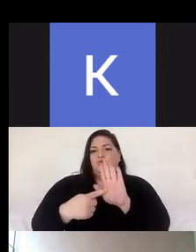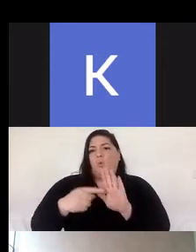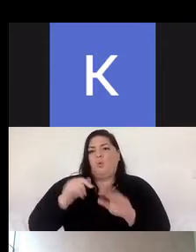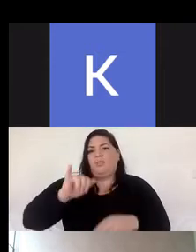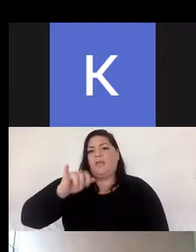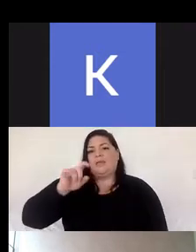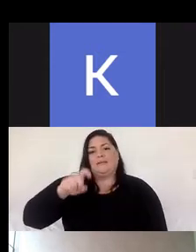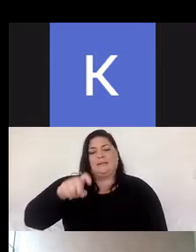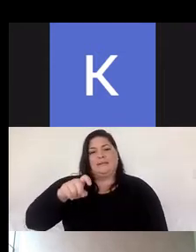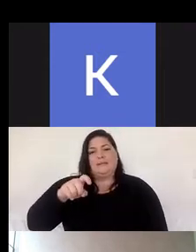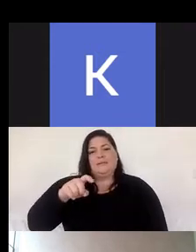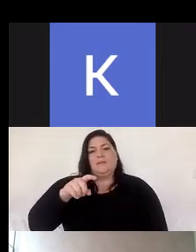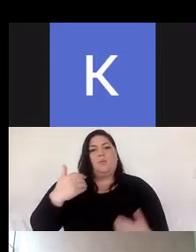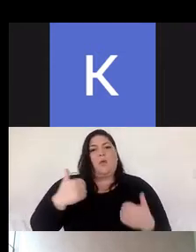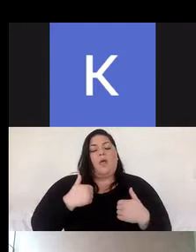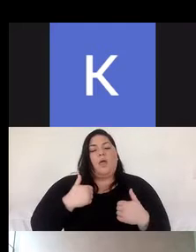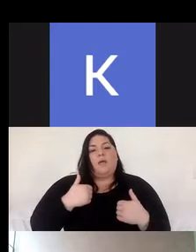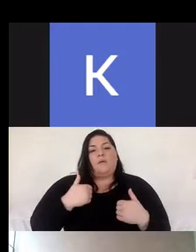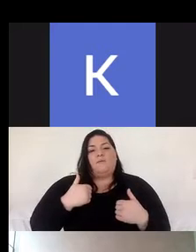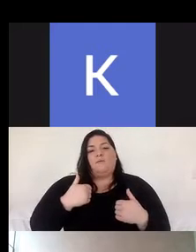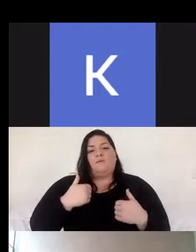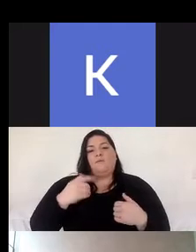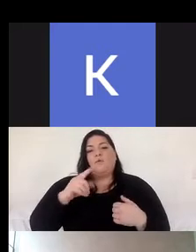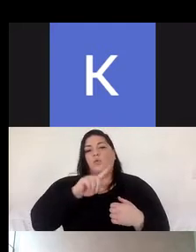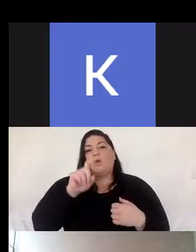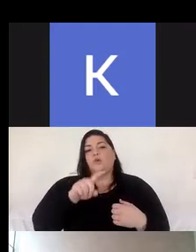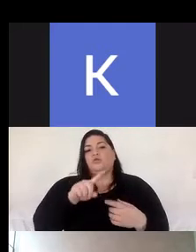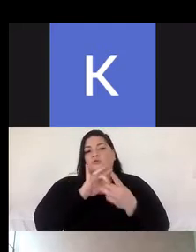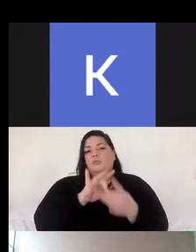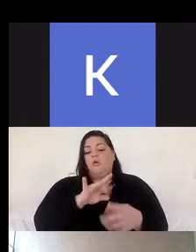So there's the question on the reporting form